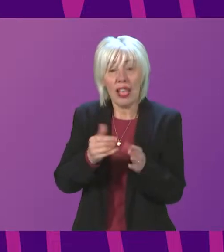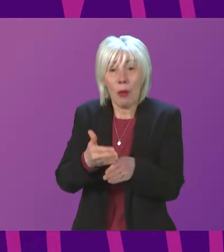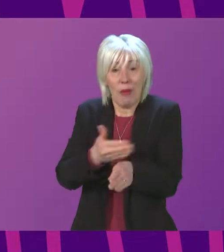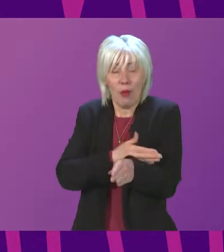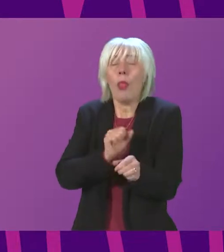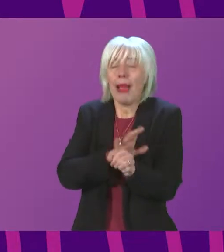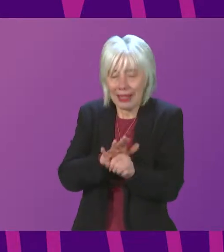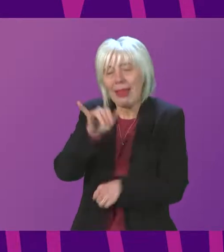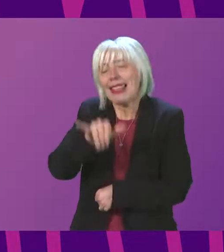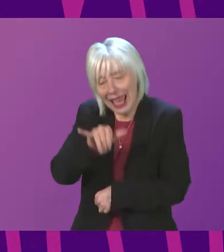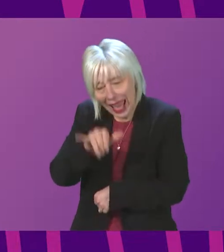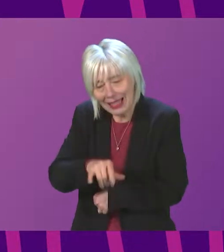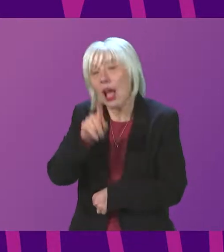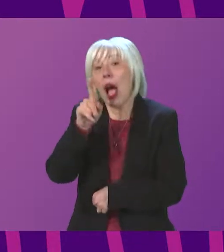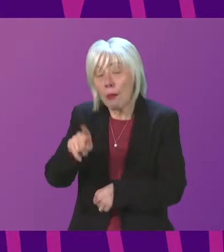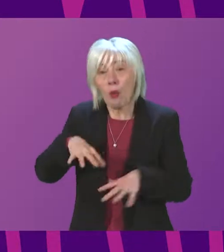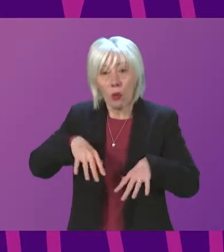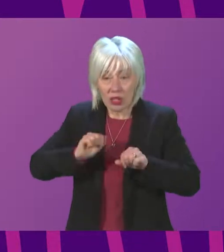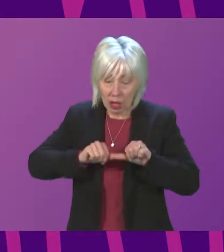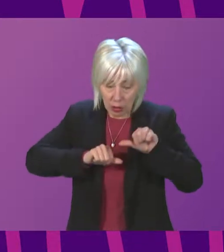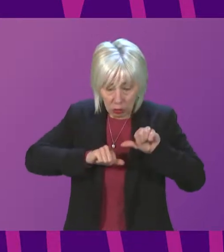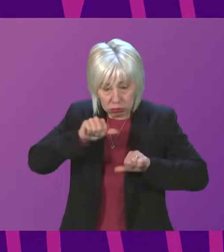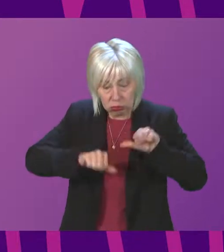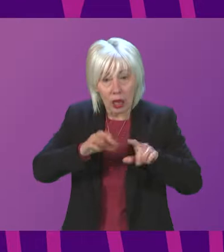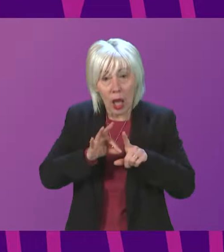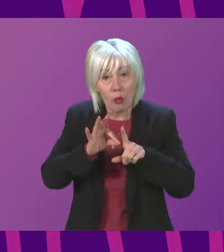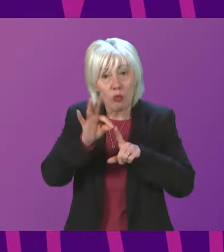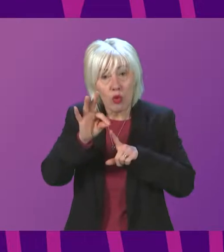The fact is that we were making progress in reducing waiting times before the pandemic.